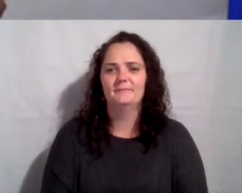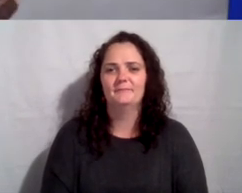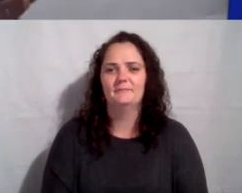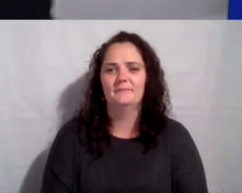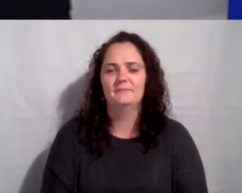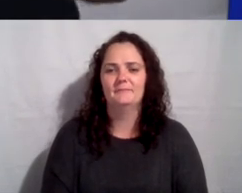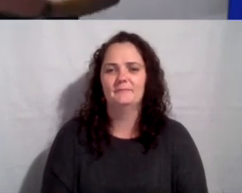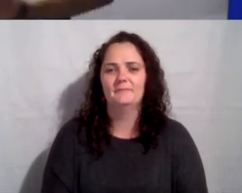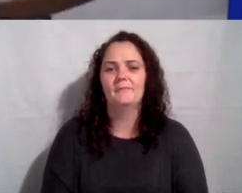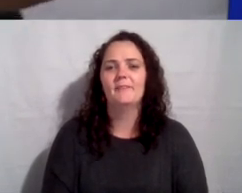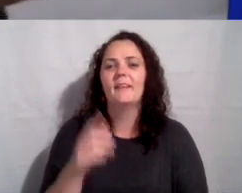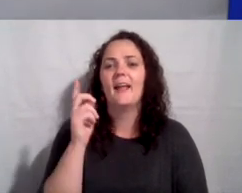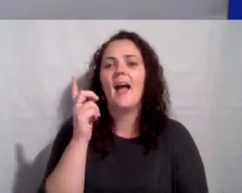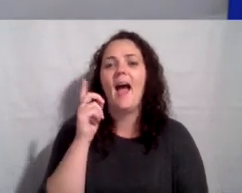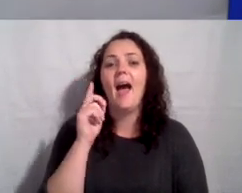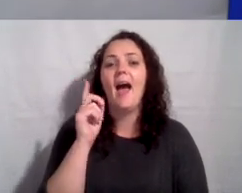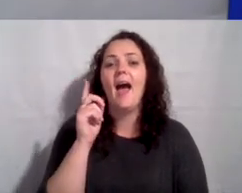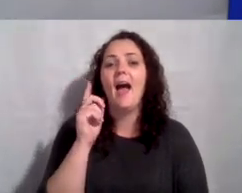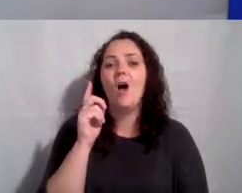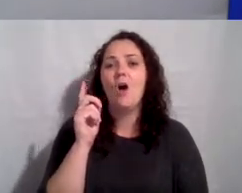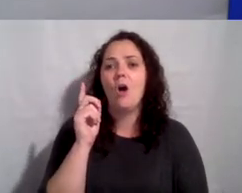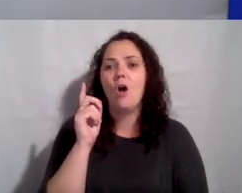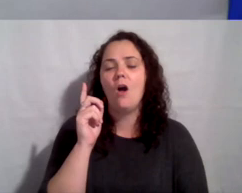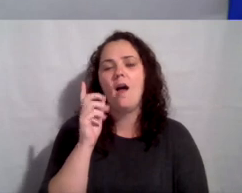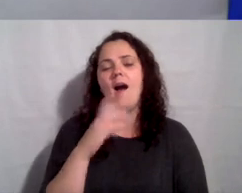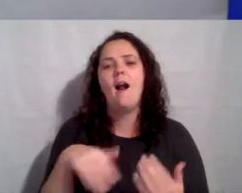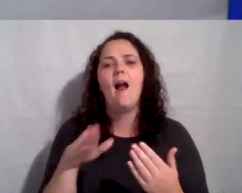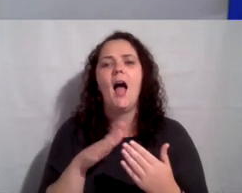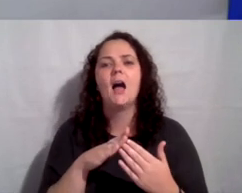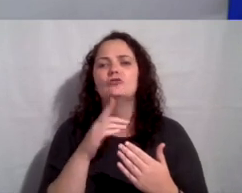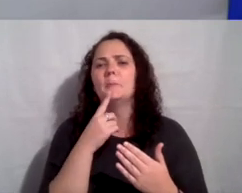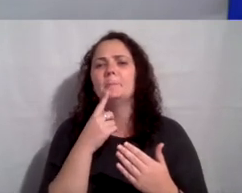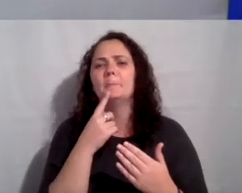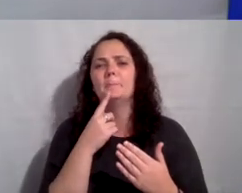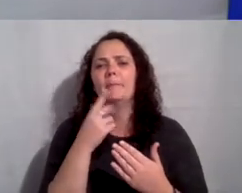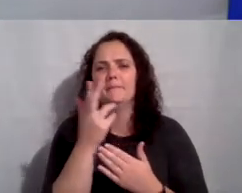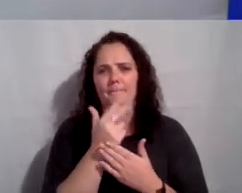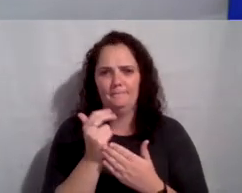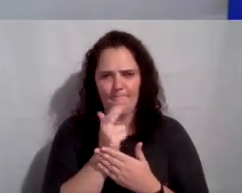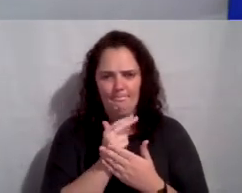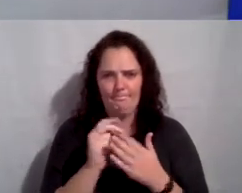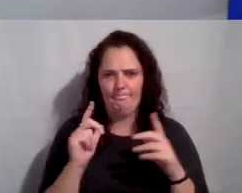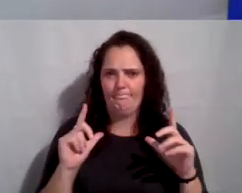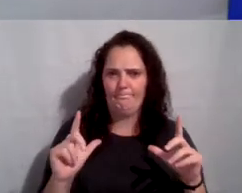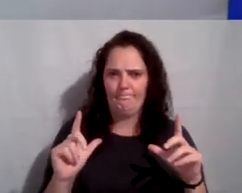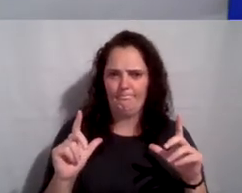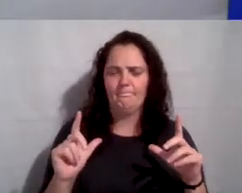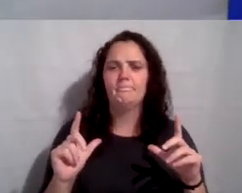Now we're going to move on to our next and final type of drawing that we're going to do this evening which is going to be a massed and